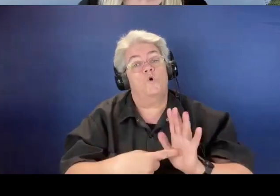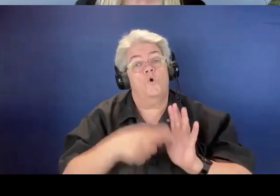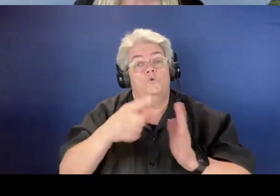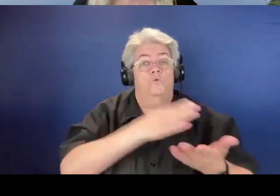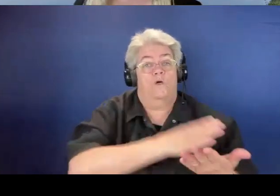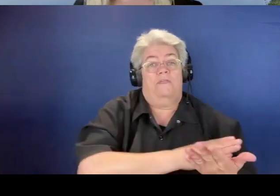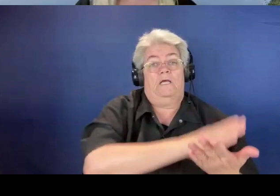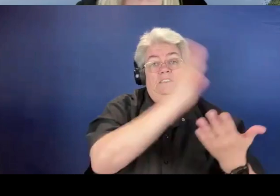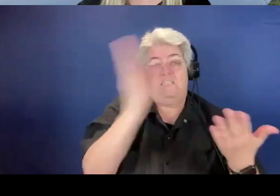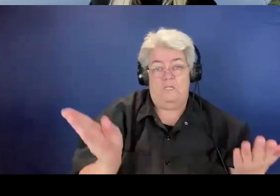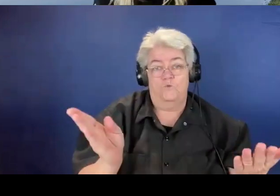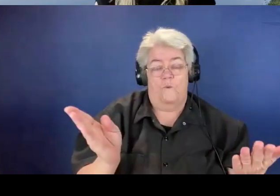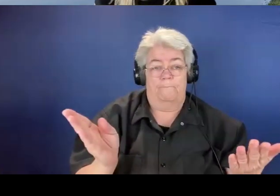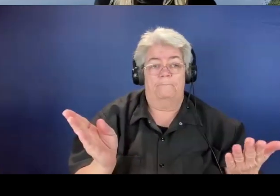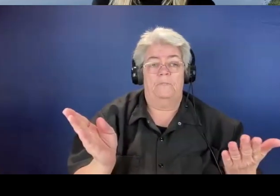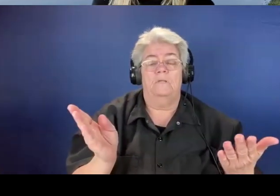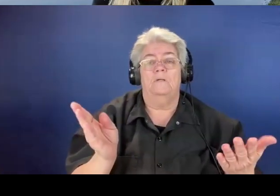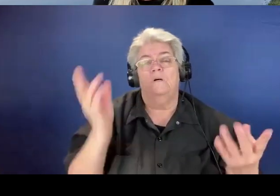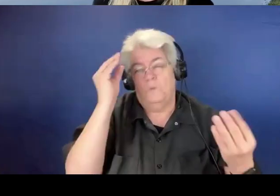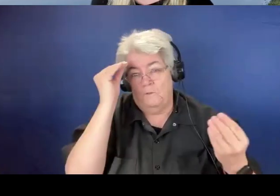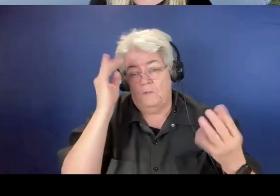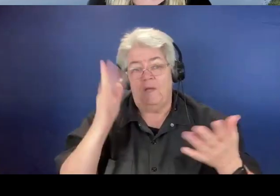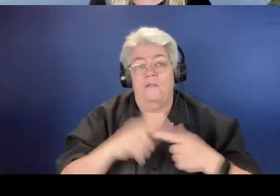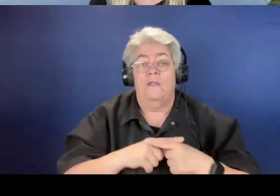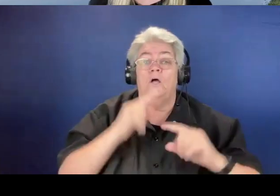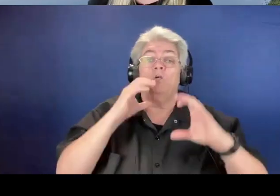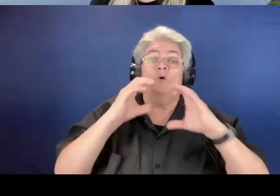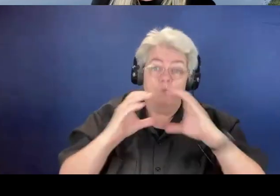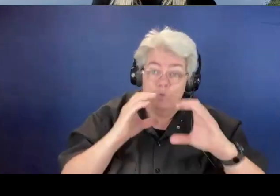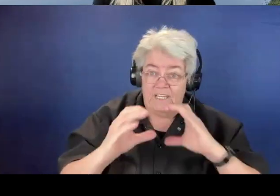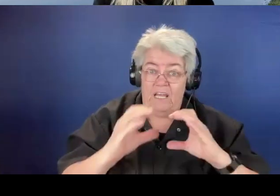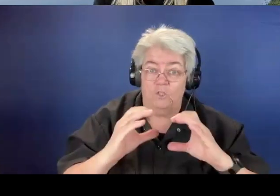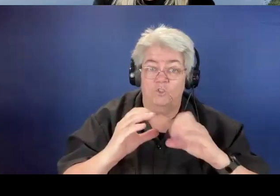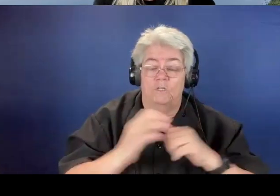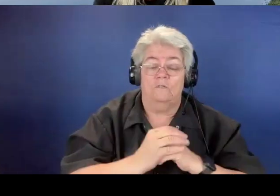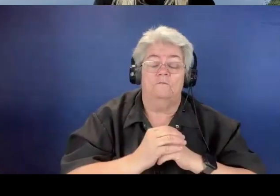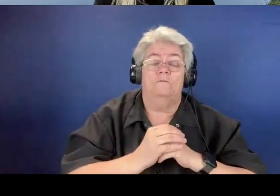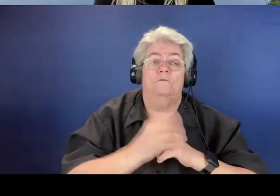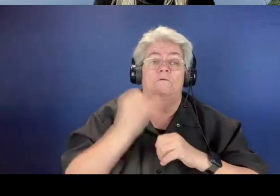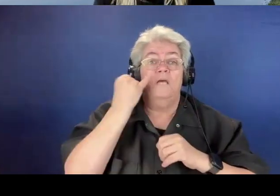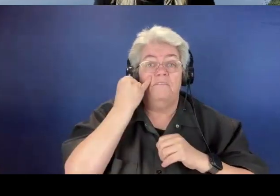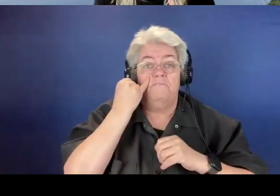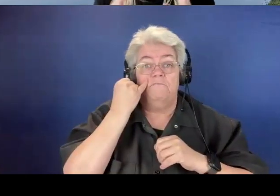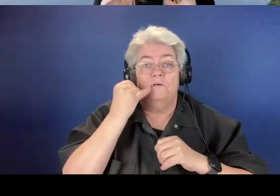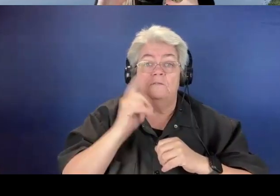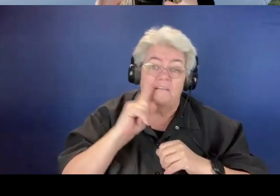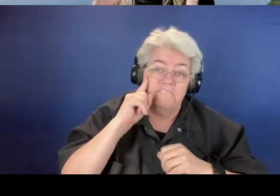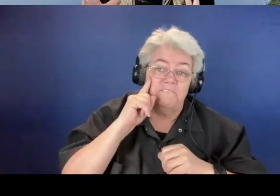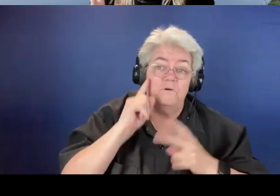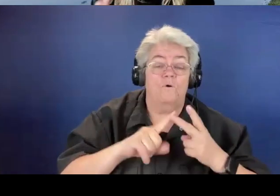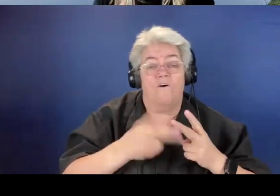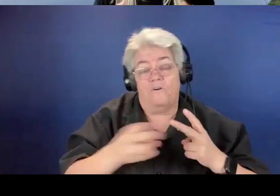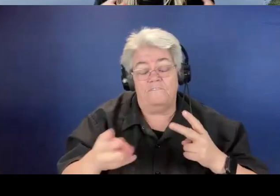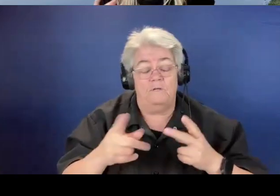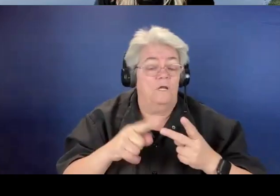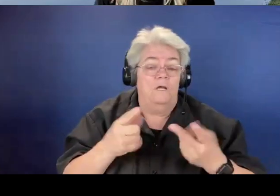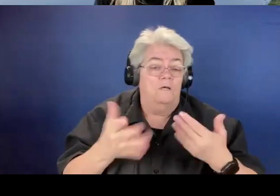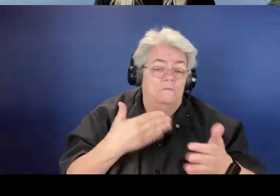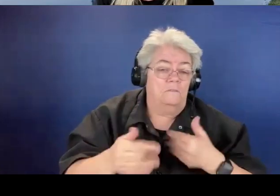Something to consider when we're talking about communication for individuals who are deaf and hard of hearing regardless of if they have one language or multiple